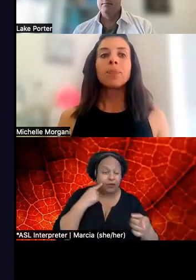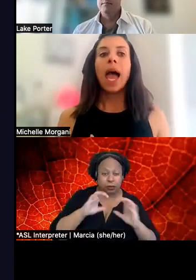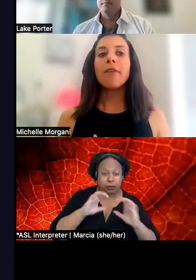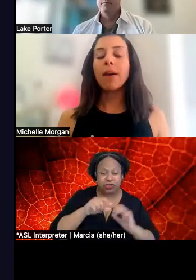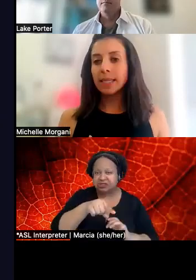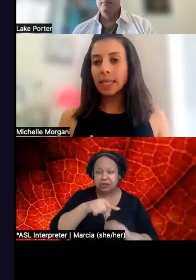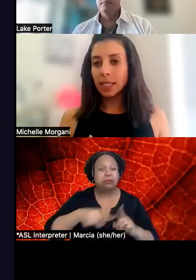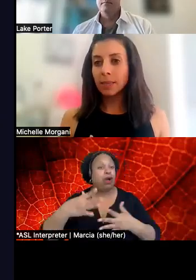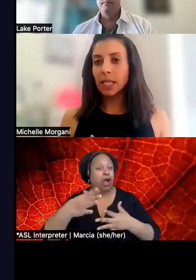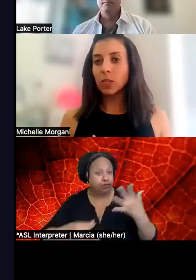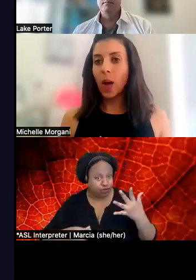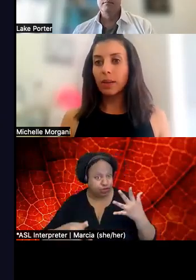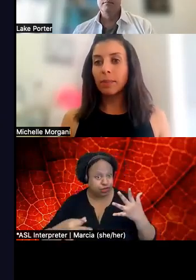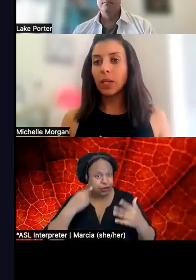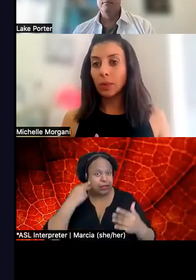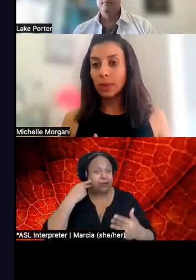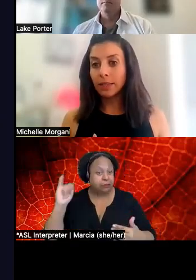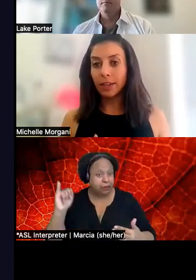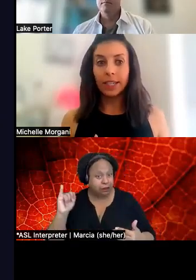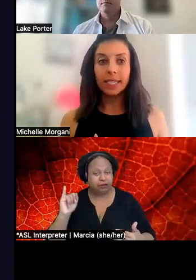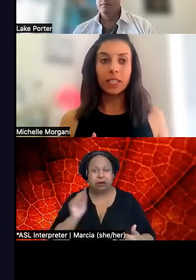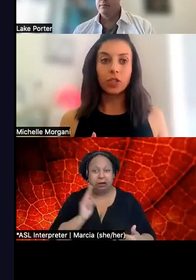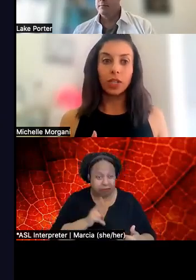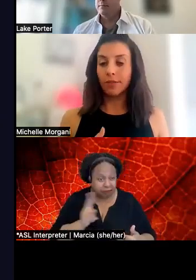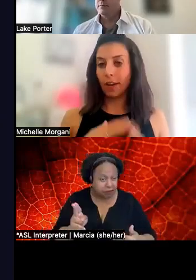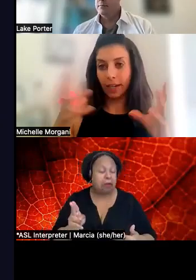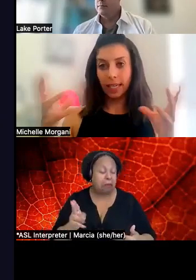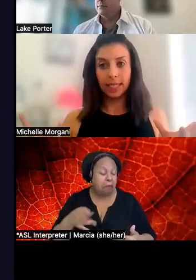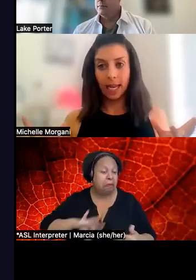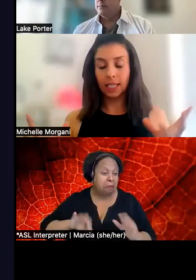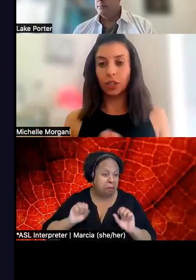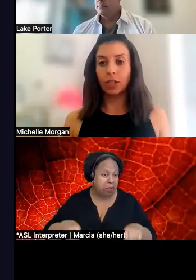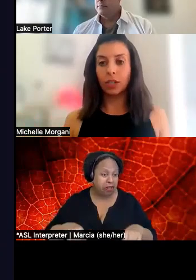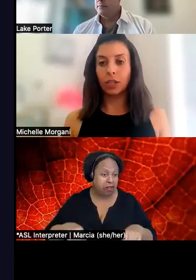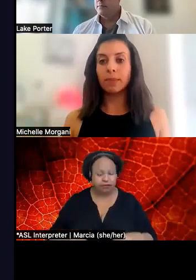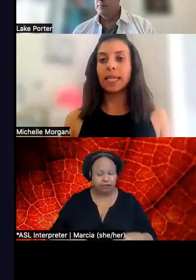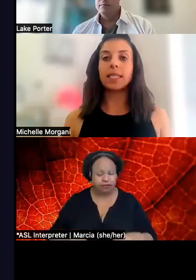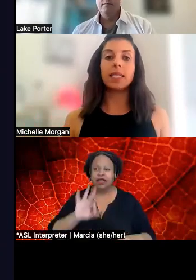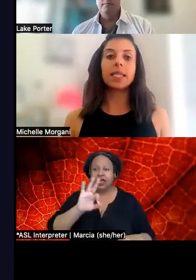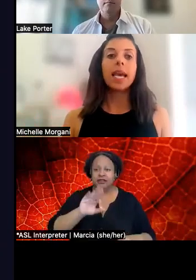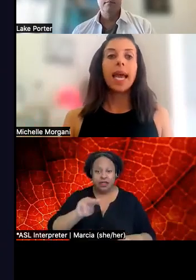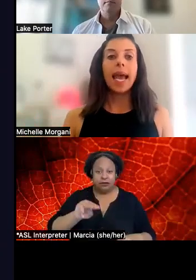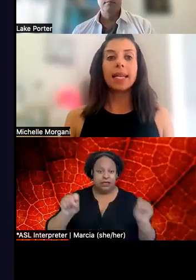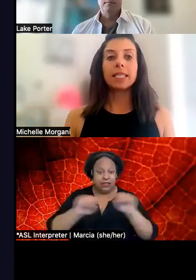FM systems as well can be used in various circumstances and